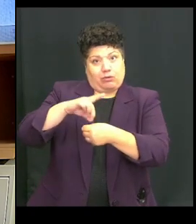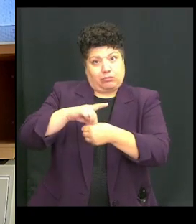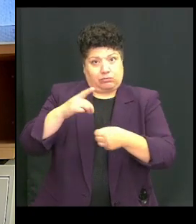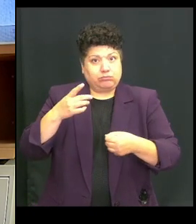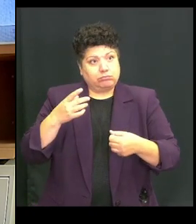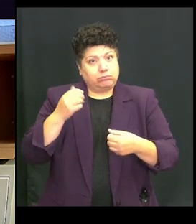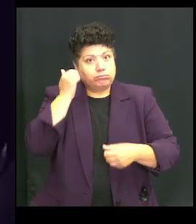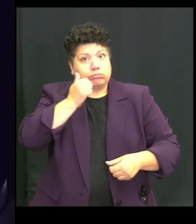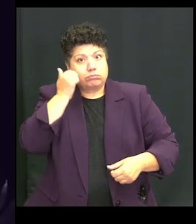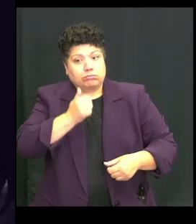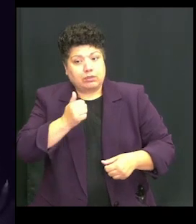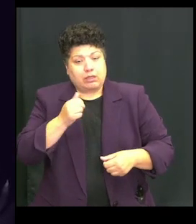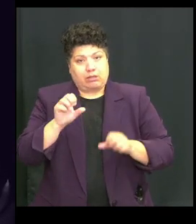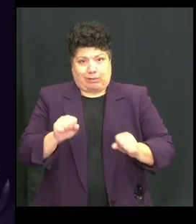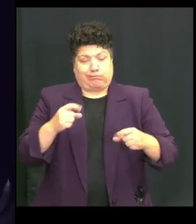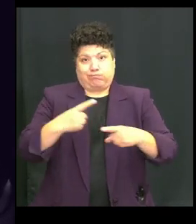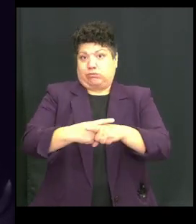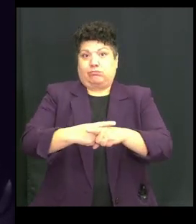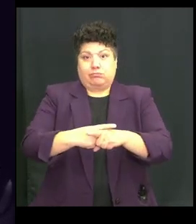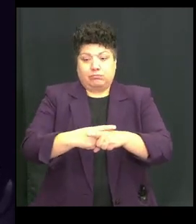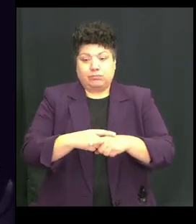In the Digital Democracy Project surveys,